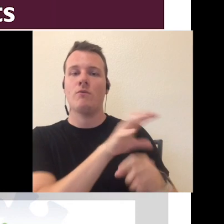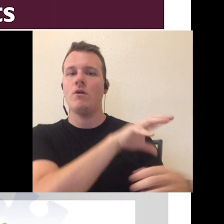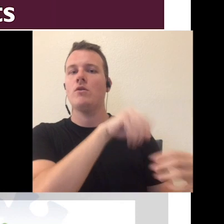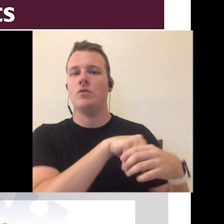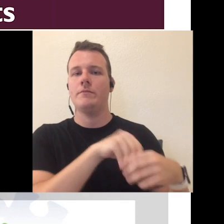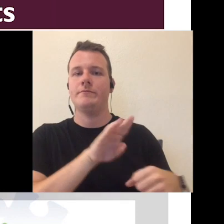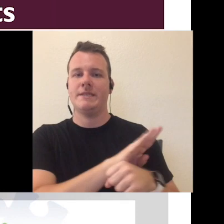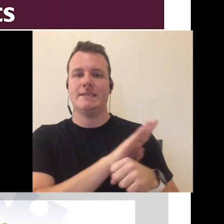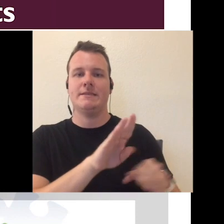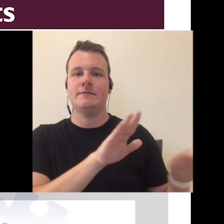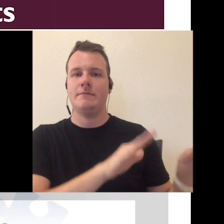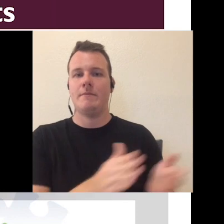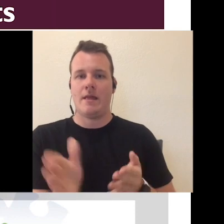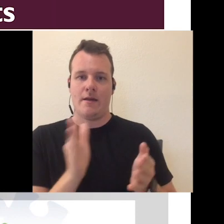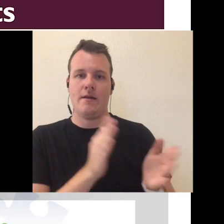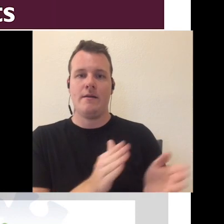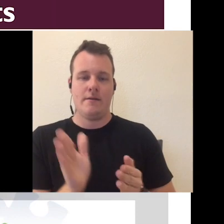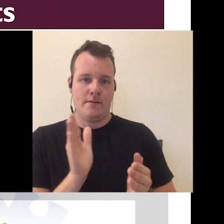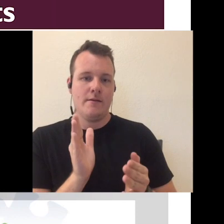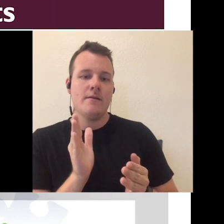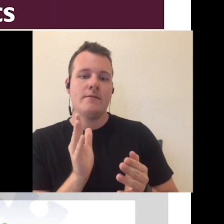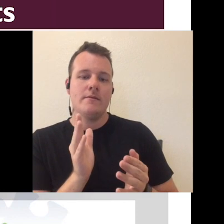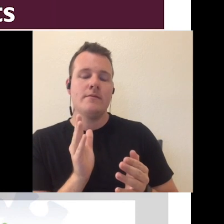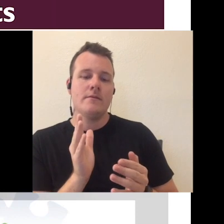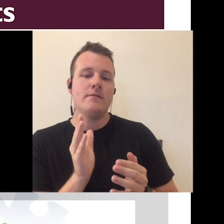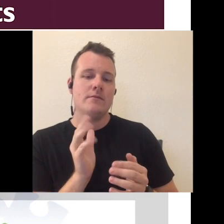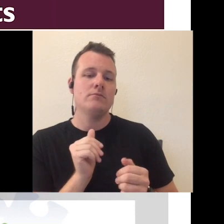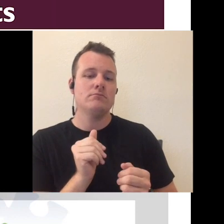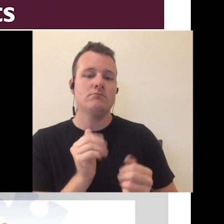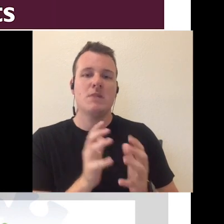they're going to include you in their business plan as much as they- as much as